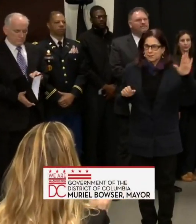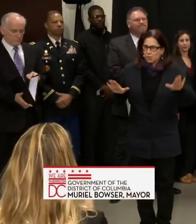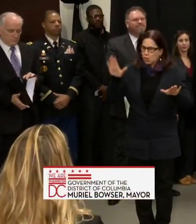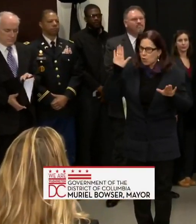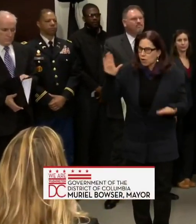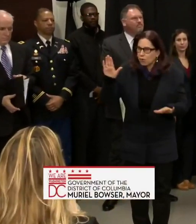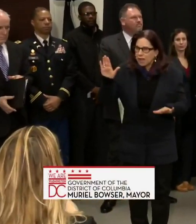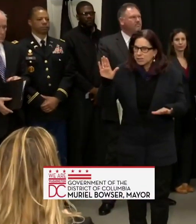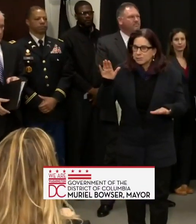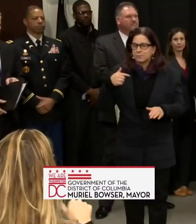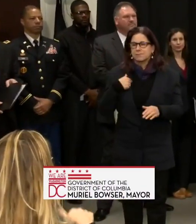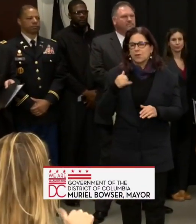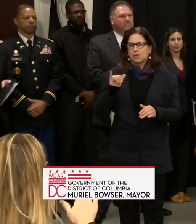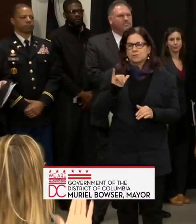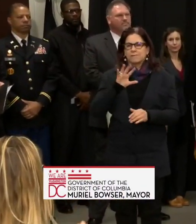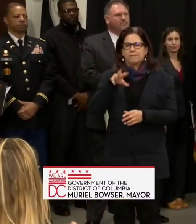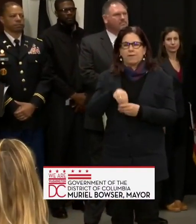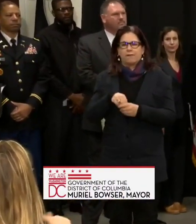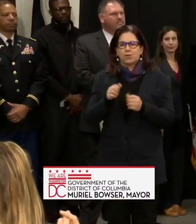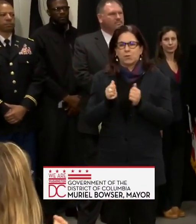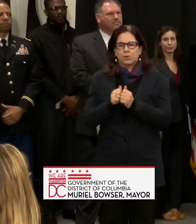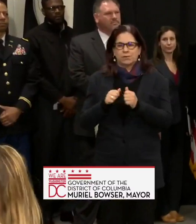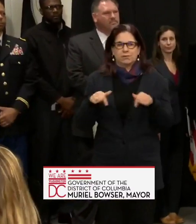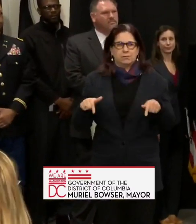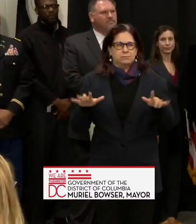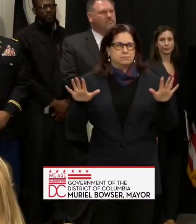THIS HISTORIC EVENT. THE MILITARY'S PARTICIPATION IN